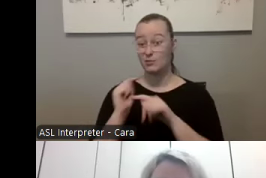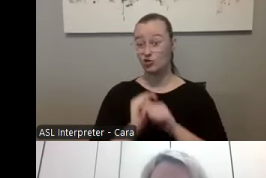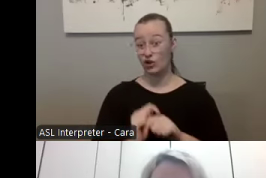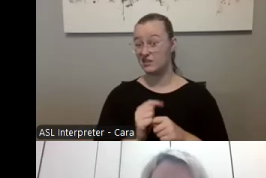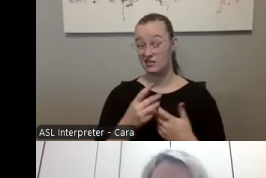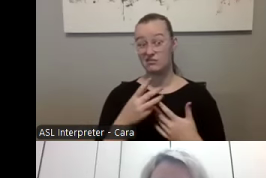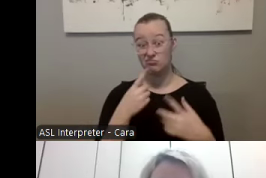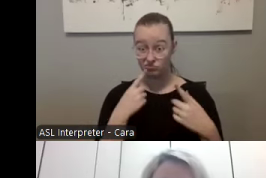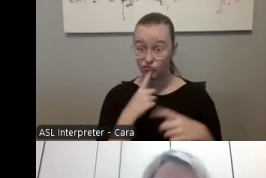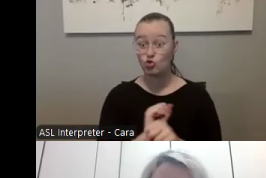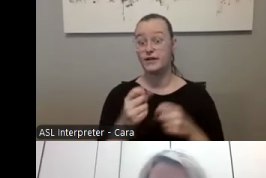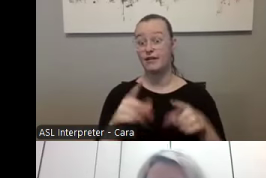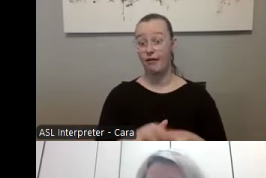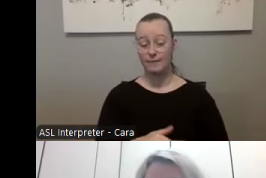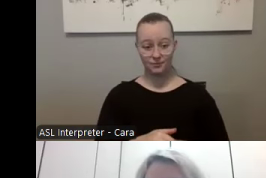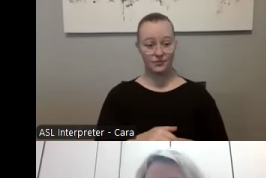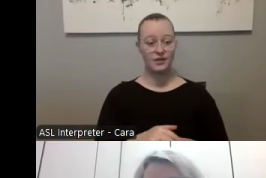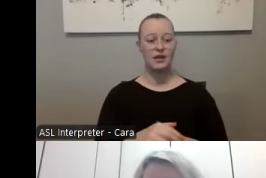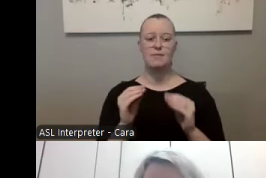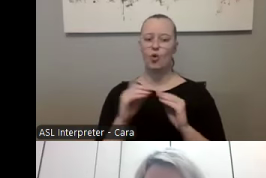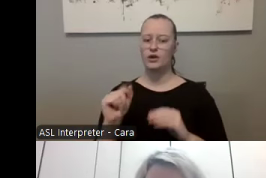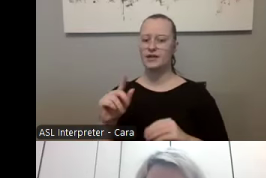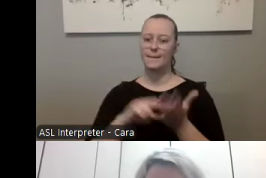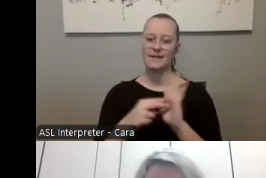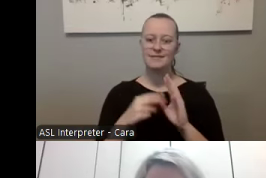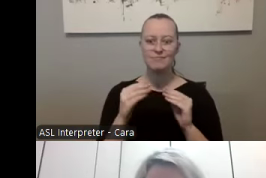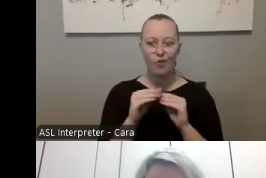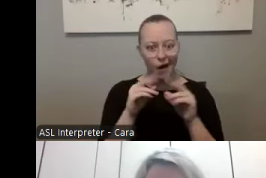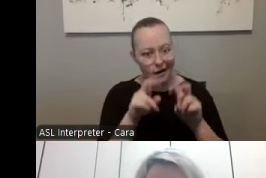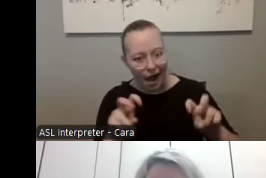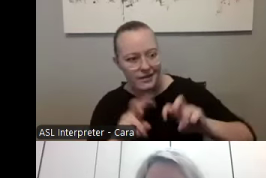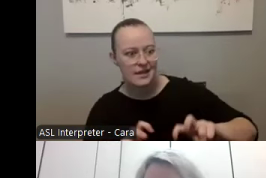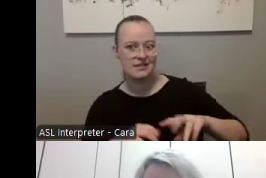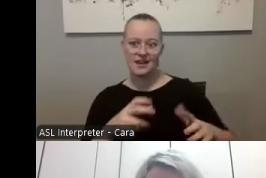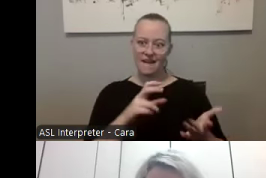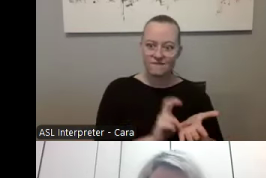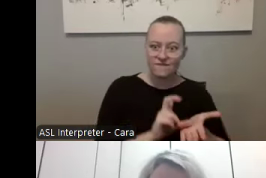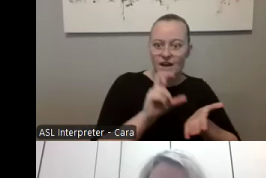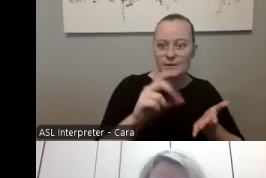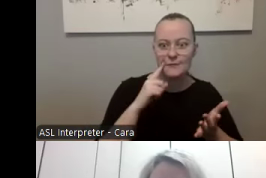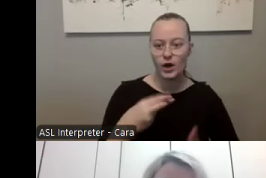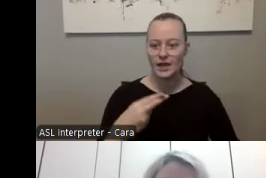Detailed data would also allow further analysis of investments in the HCBS workforce, those happening at the federal,